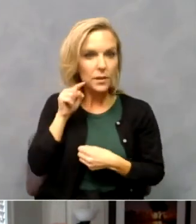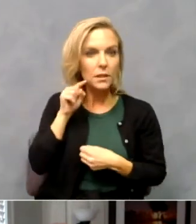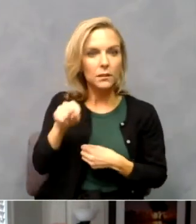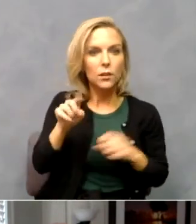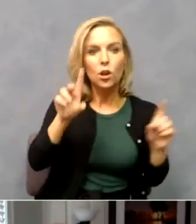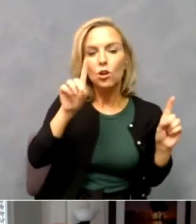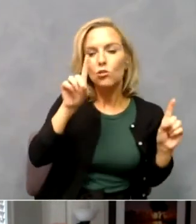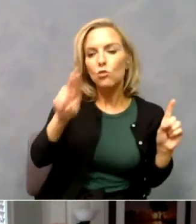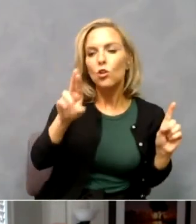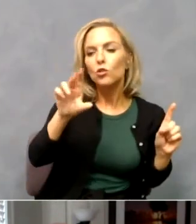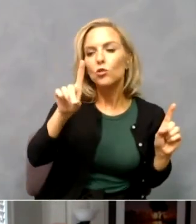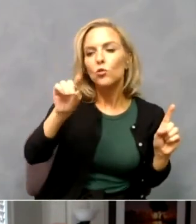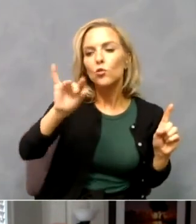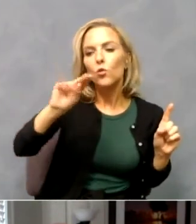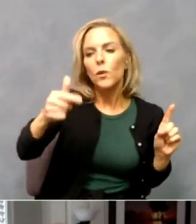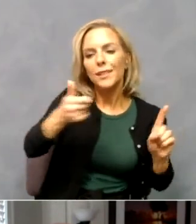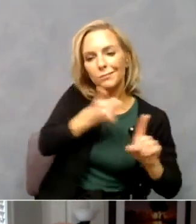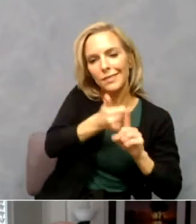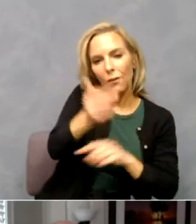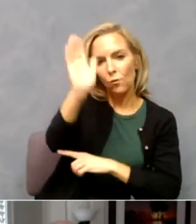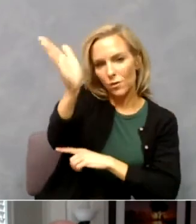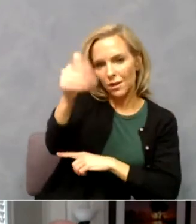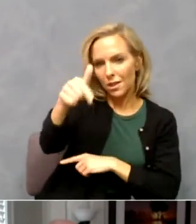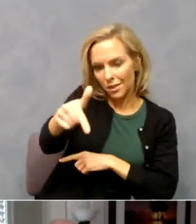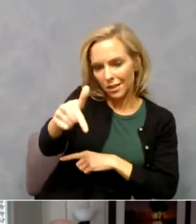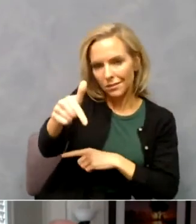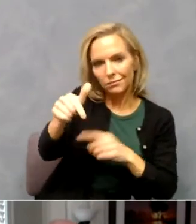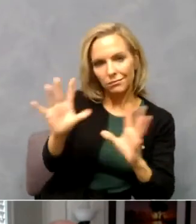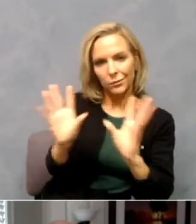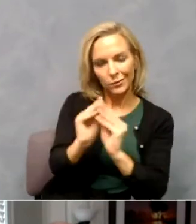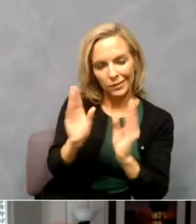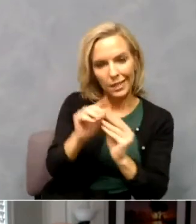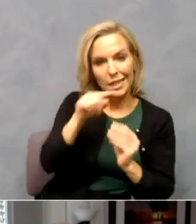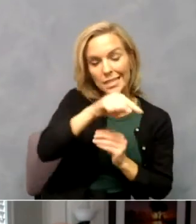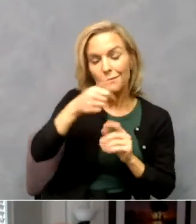sessions and is one of the leaders for creating these paradigms for